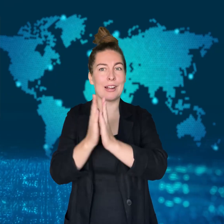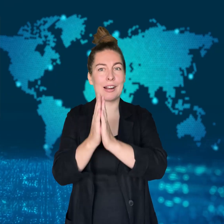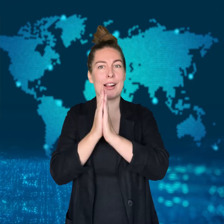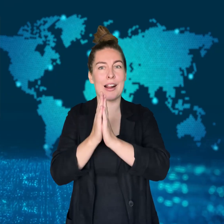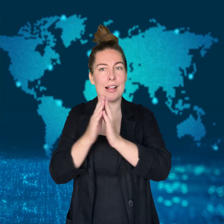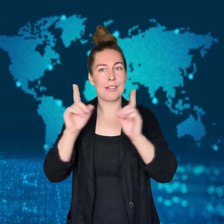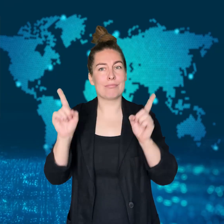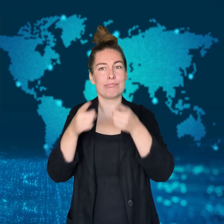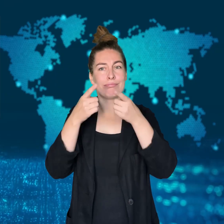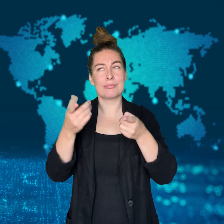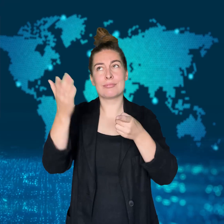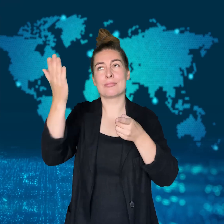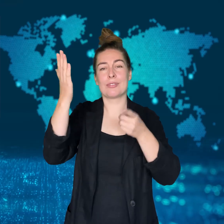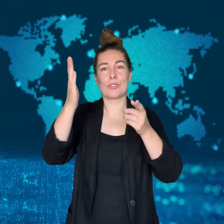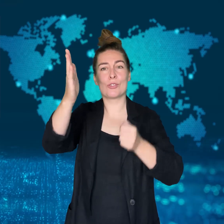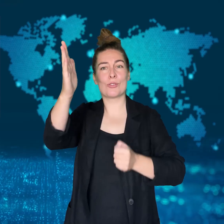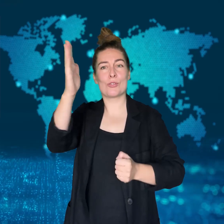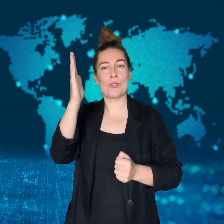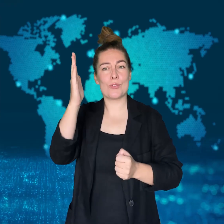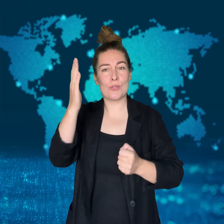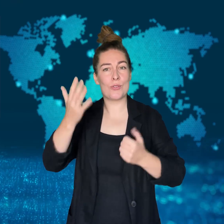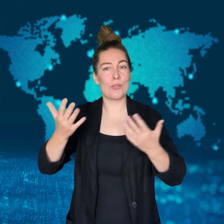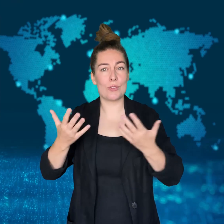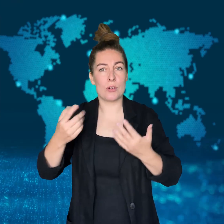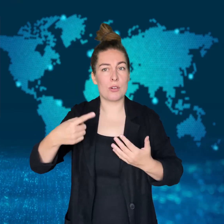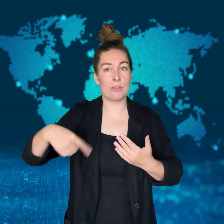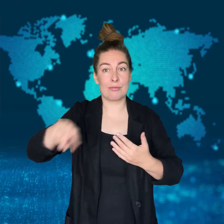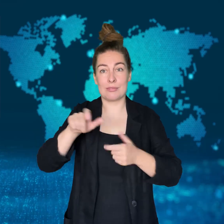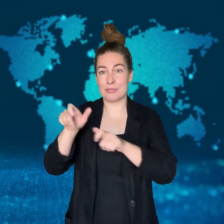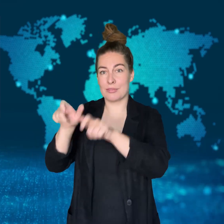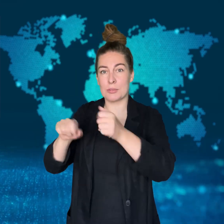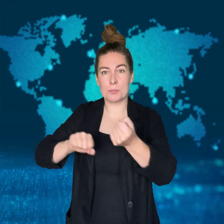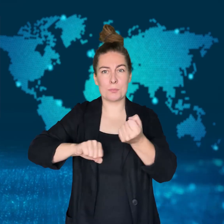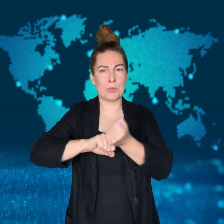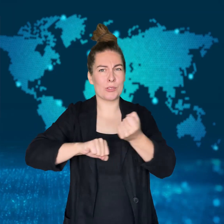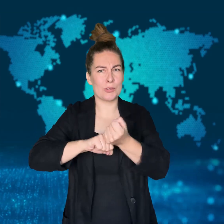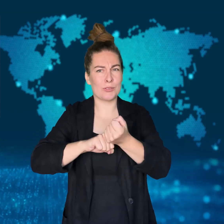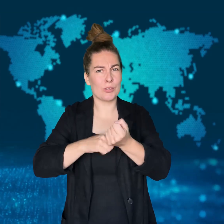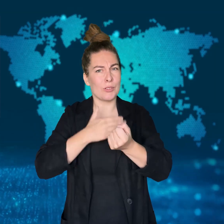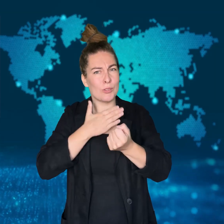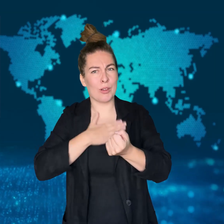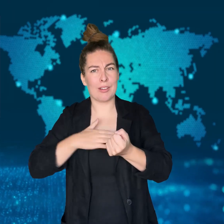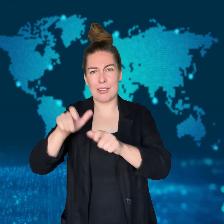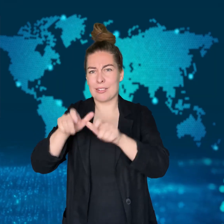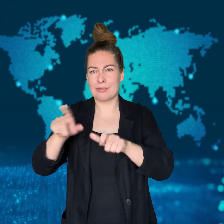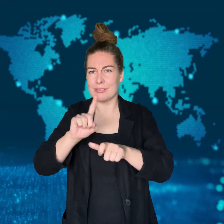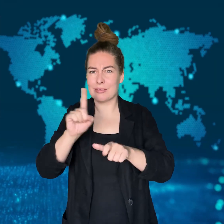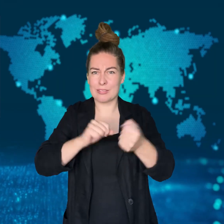as Jesus Christ as he performed the Lord's Prayer.